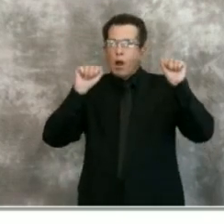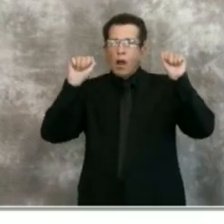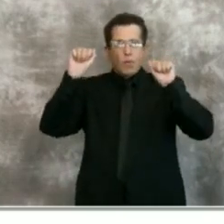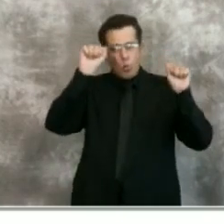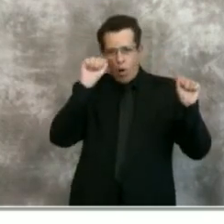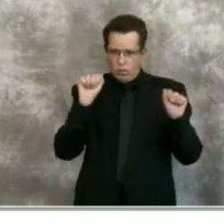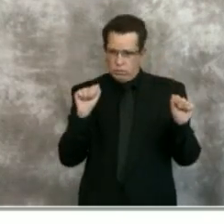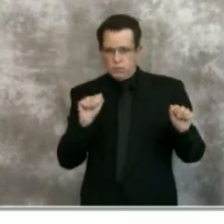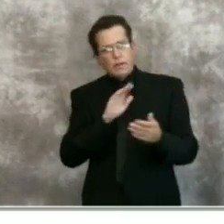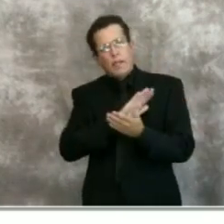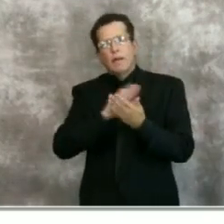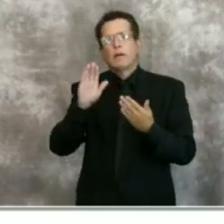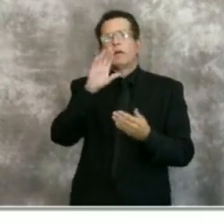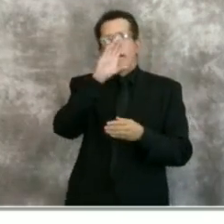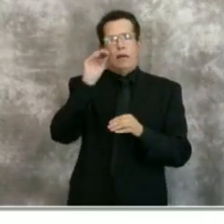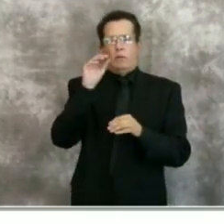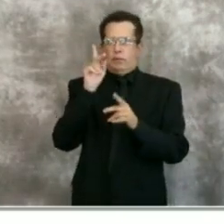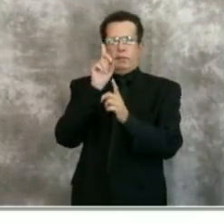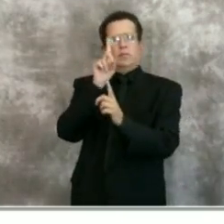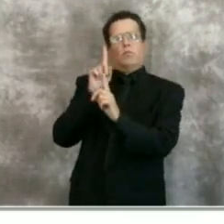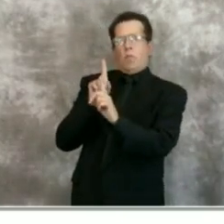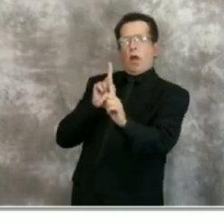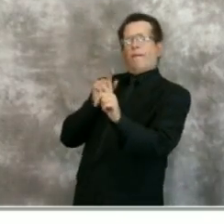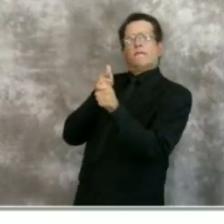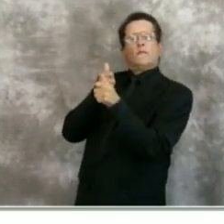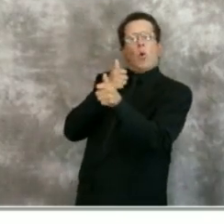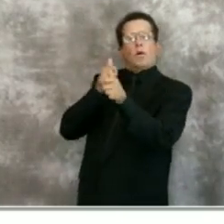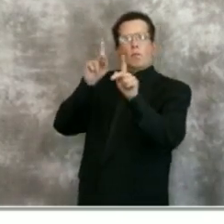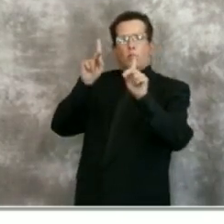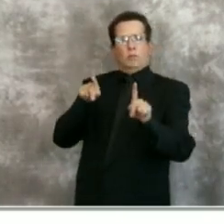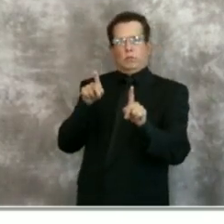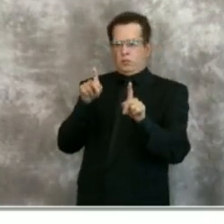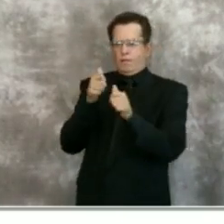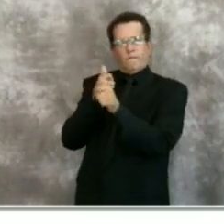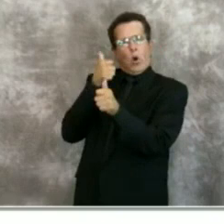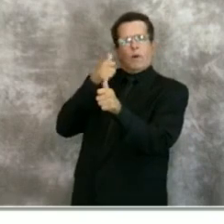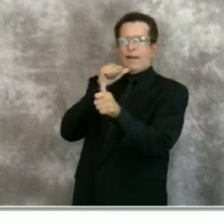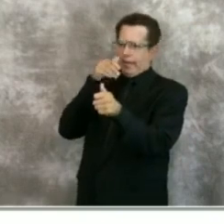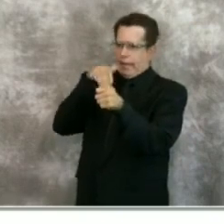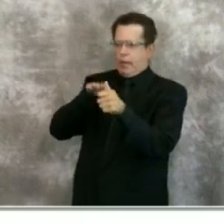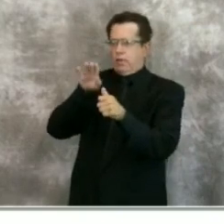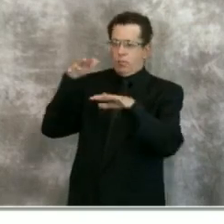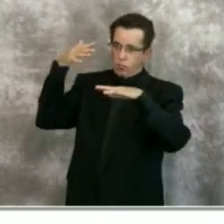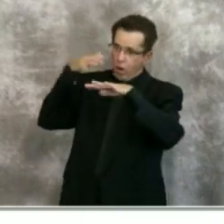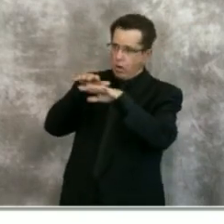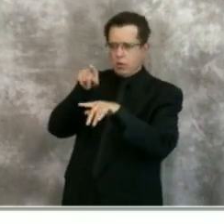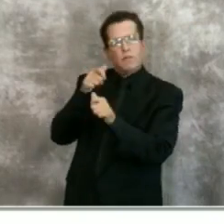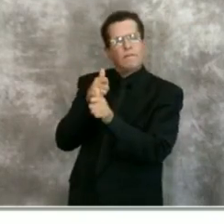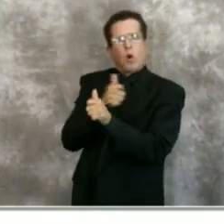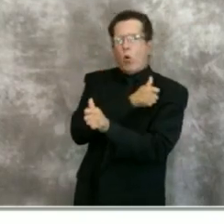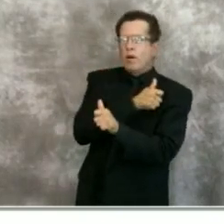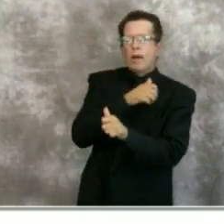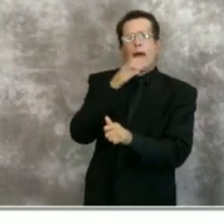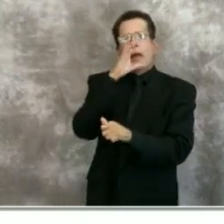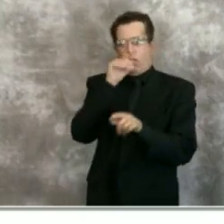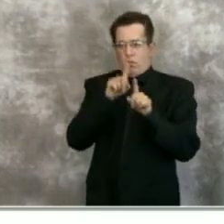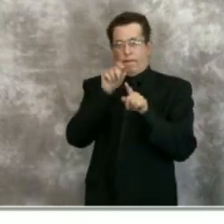SANITATION IN THE LOCATIONS WHERE PEOPLE ARE WORKING OR SPENDING TIME IF THEY ARE NOT